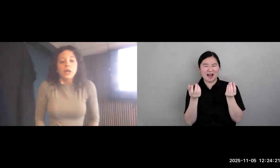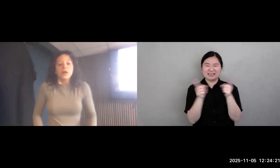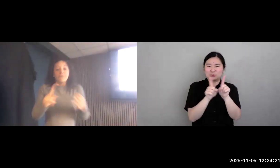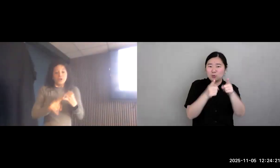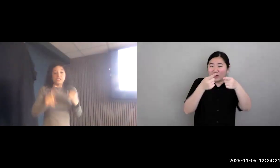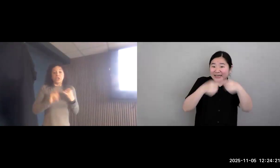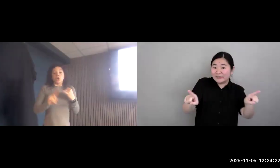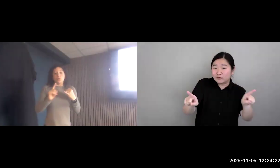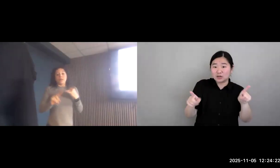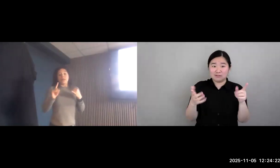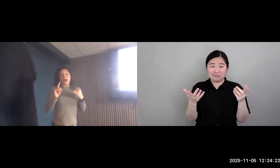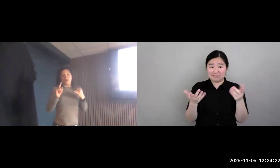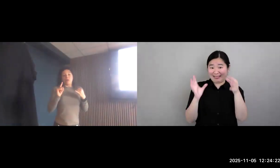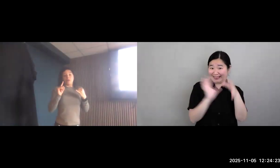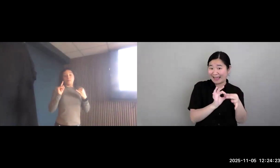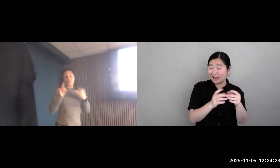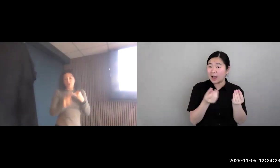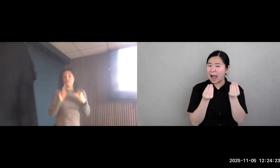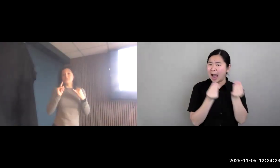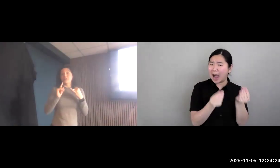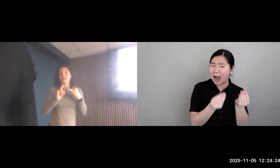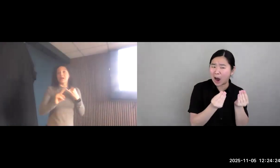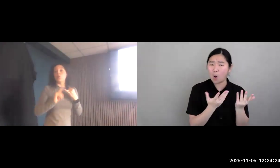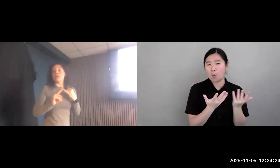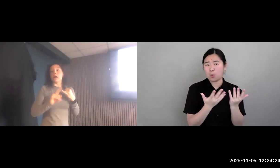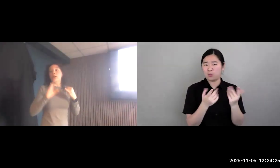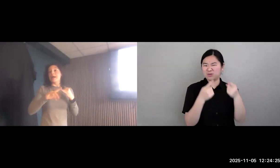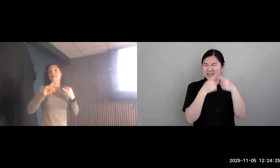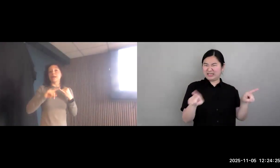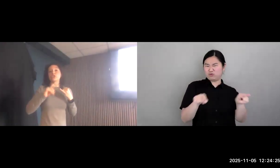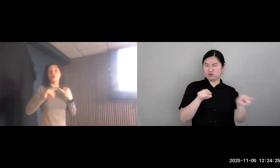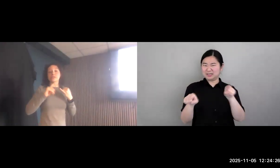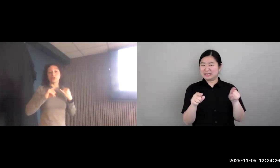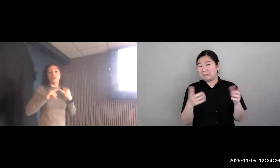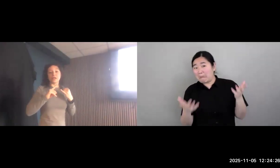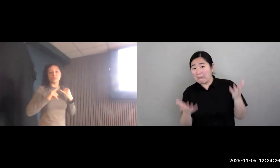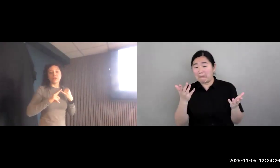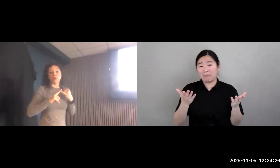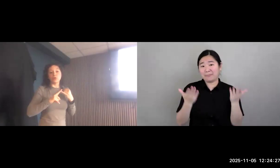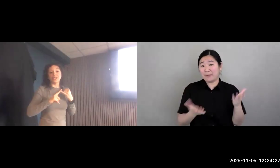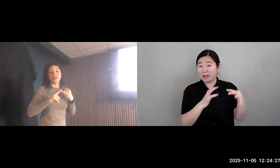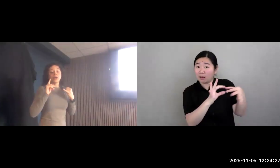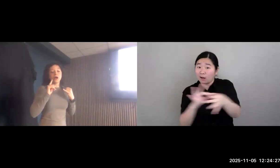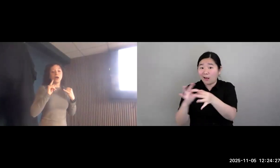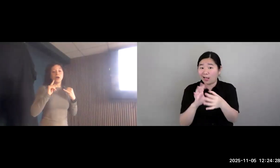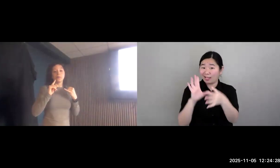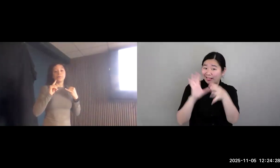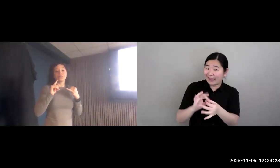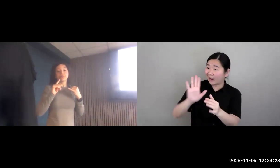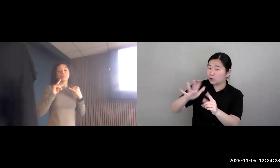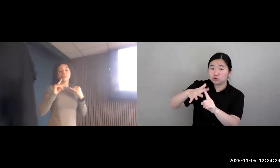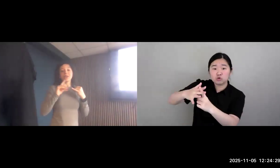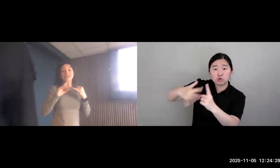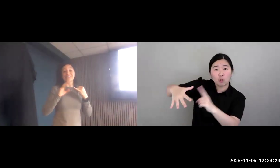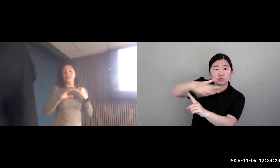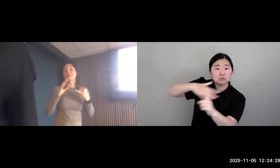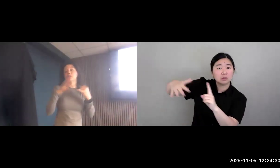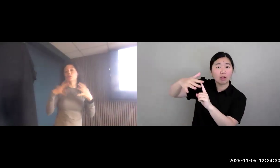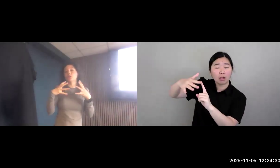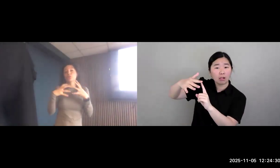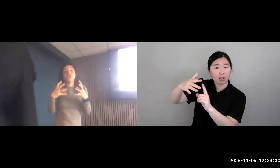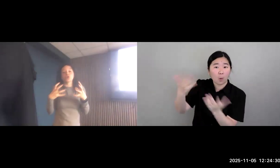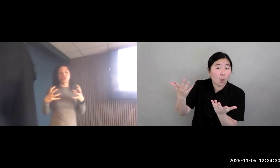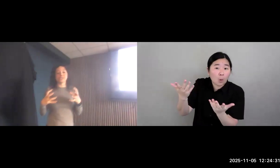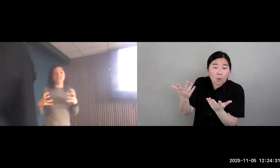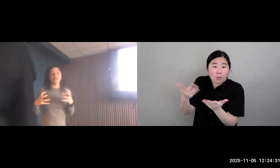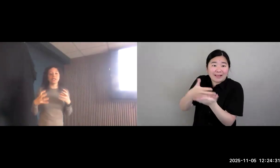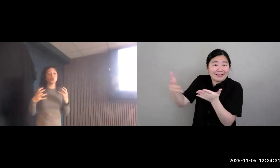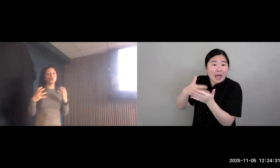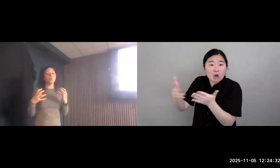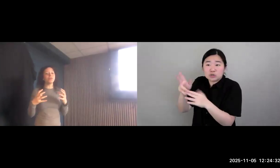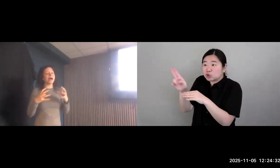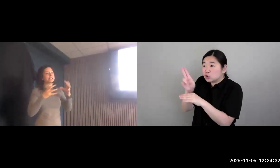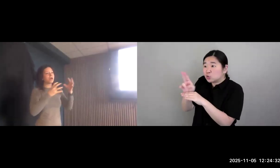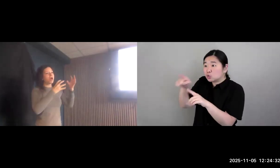First, it could be that because. Take USL and language use in the Kufur Qassem Deaf community is limited, so the research is limited. It could be that